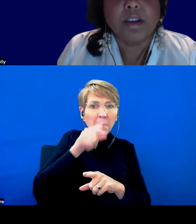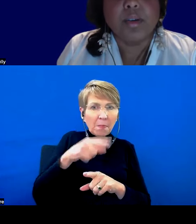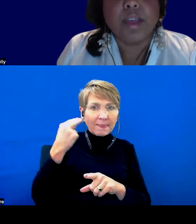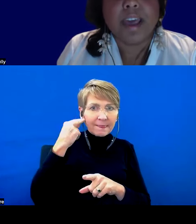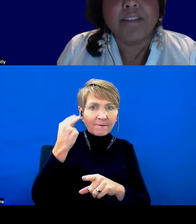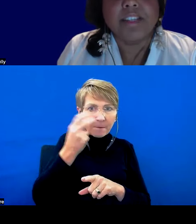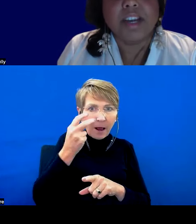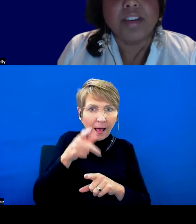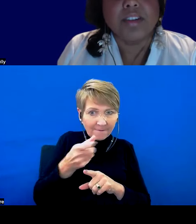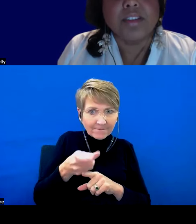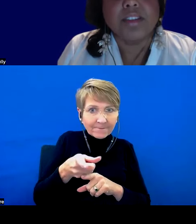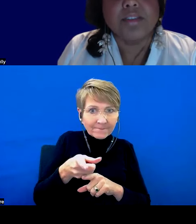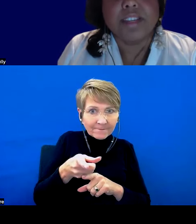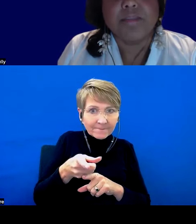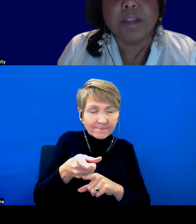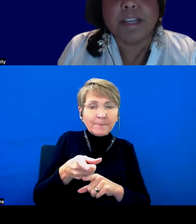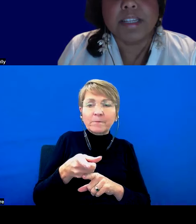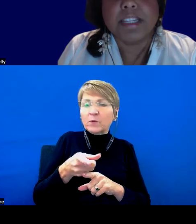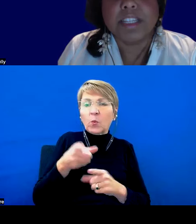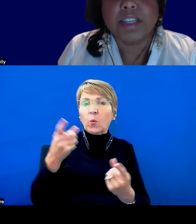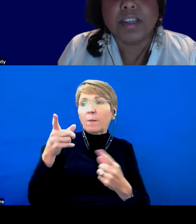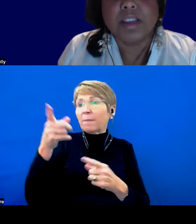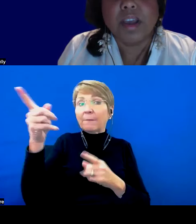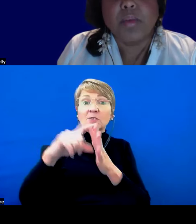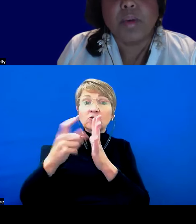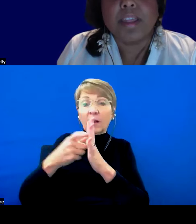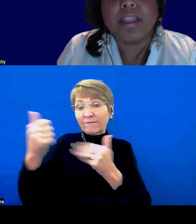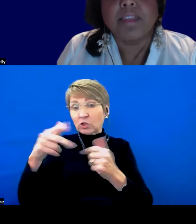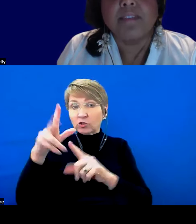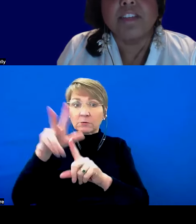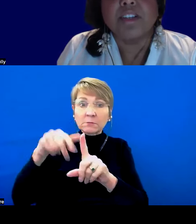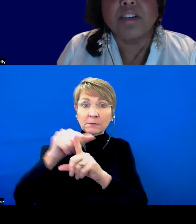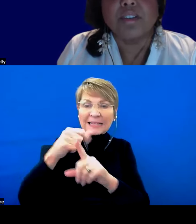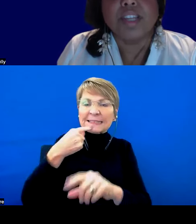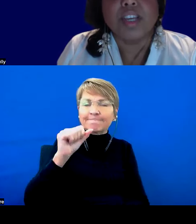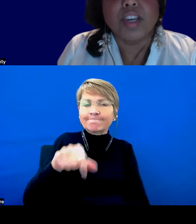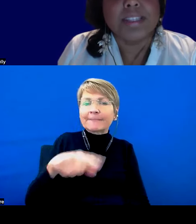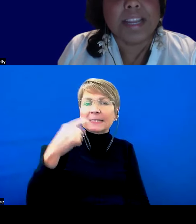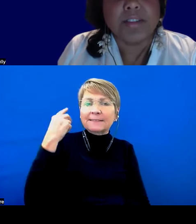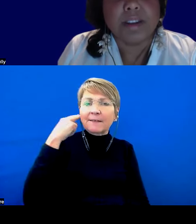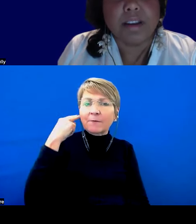or who have a diagnosis of deafblind condition where the vision loss occurs later in life.